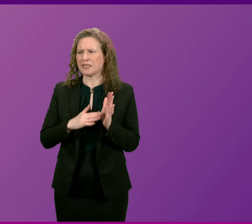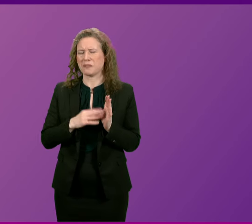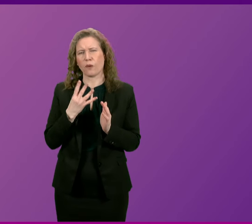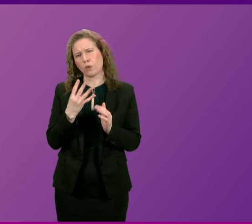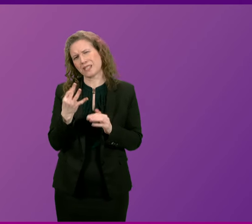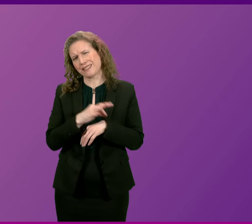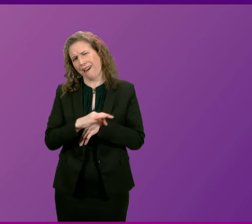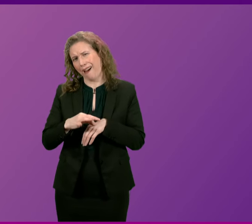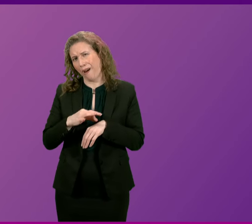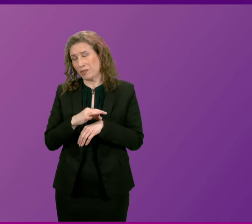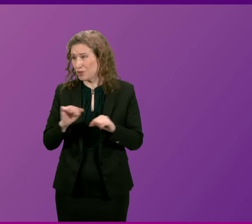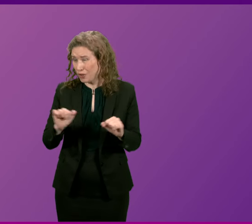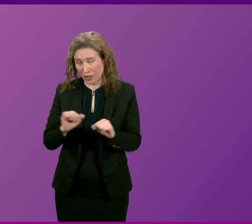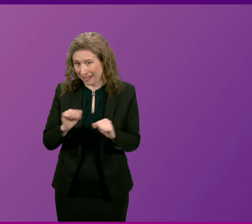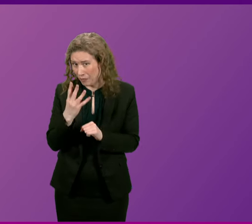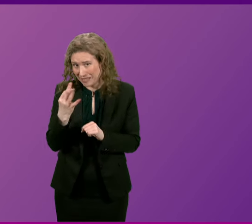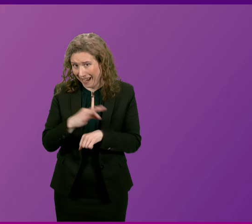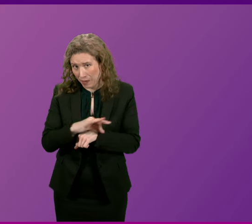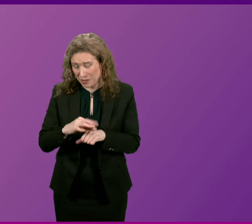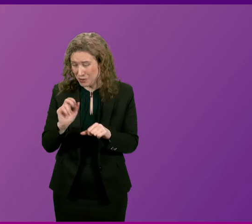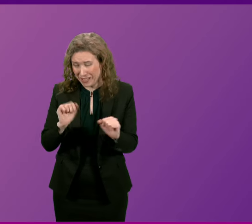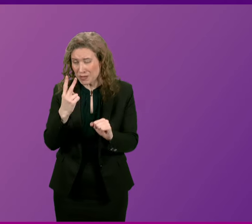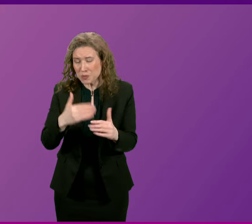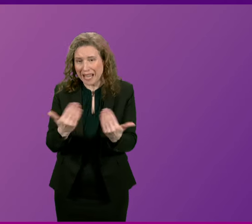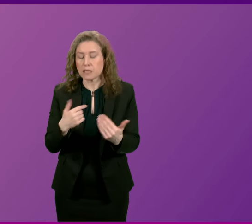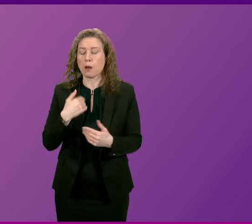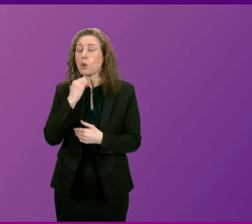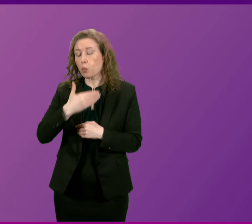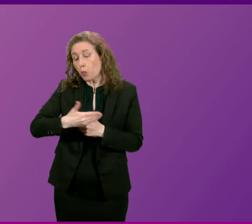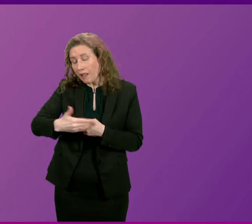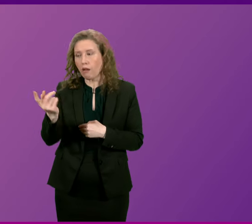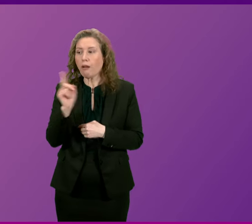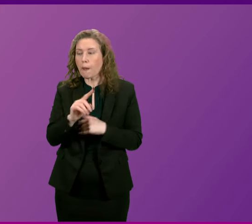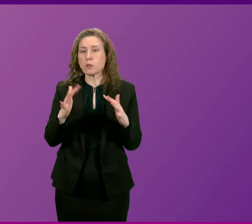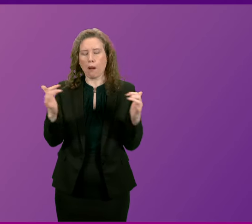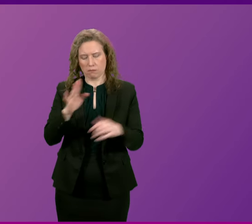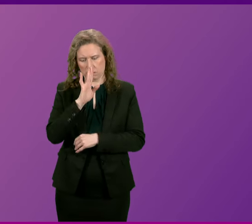hours—not even 48 hours—but we will come to the Parliament to be straight about the challenges